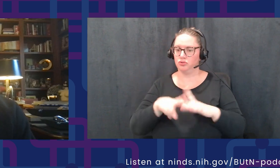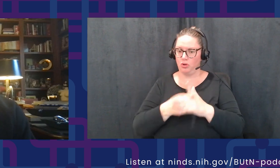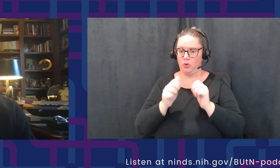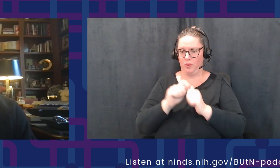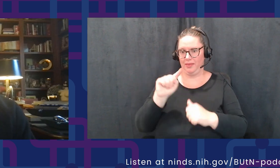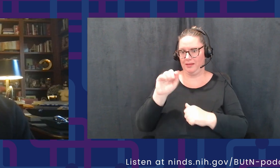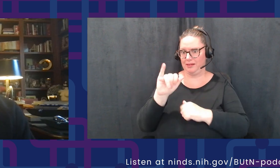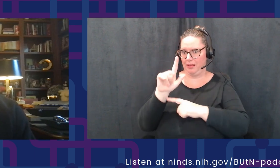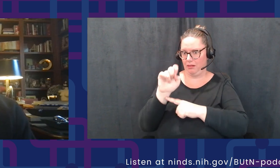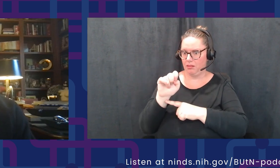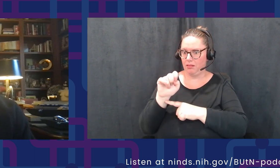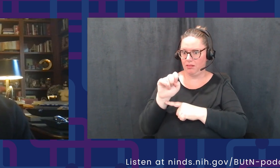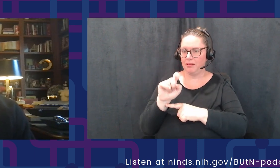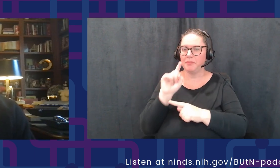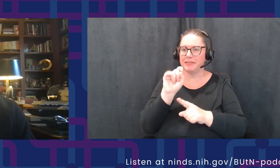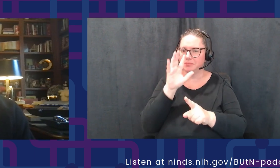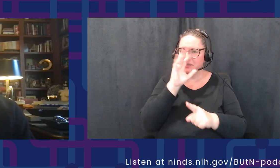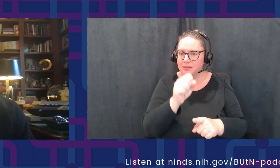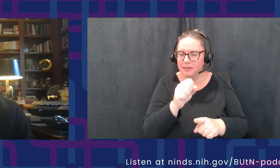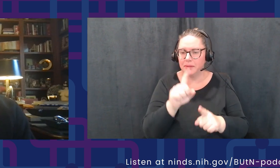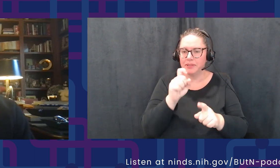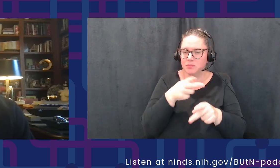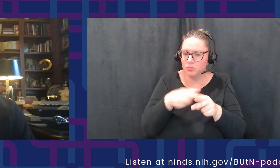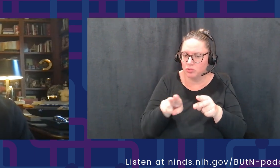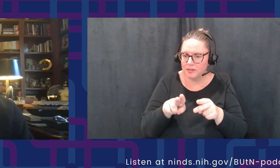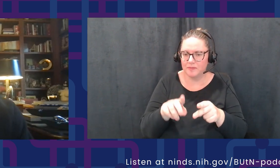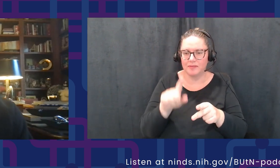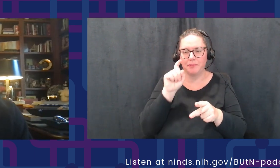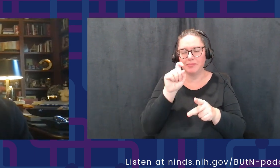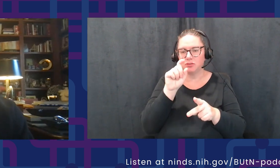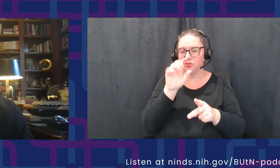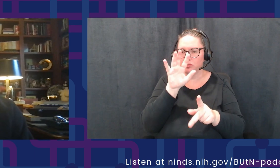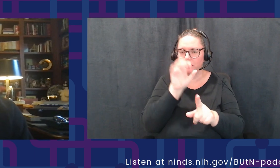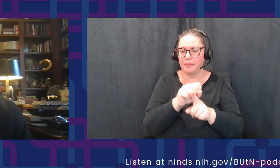The title has to be catchy. It has to be brief. It has to capture the imagination.